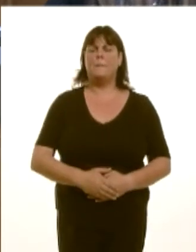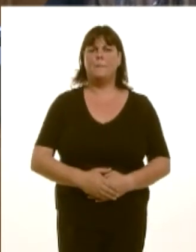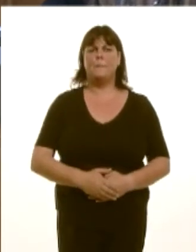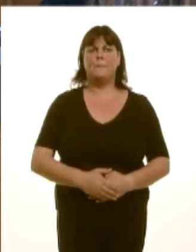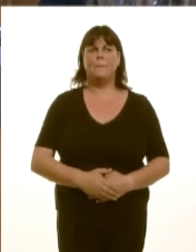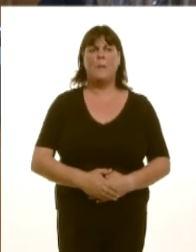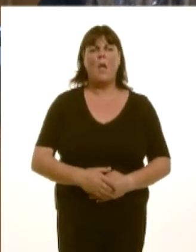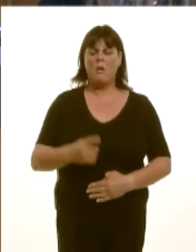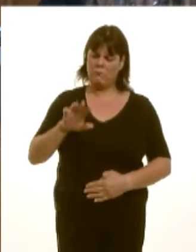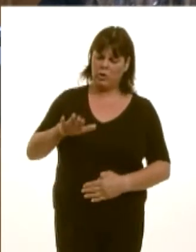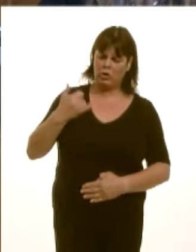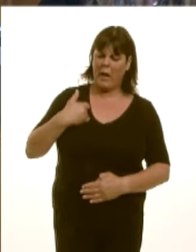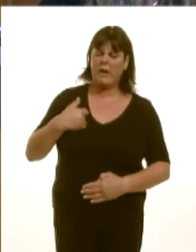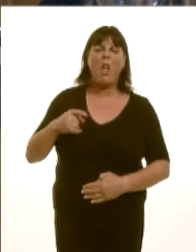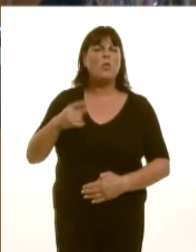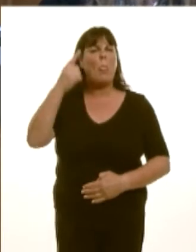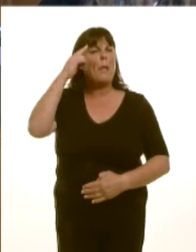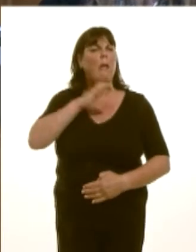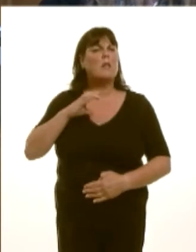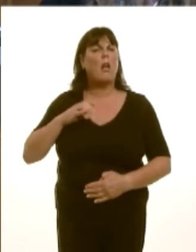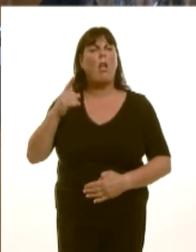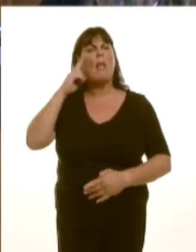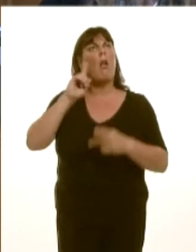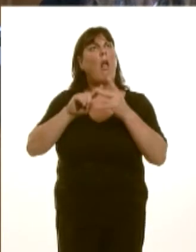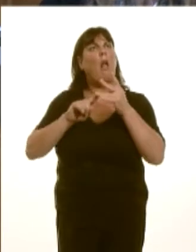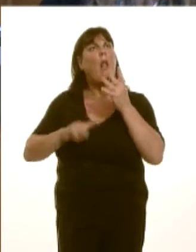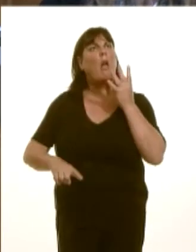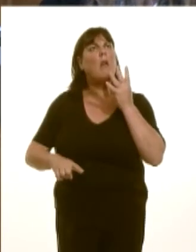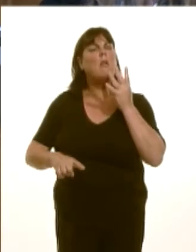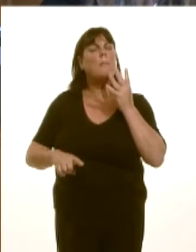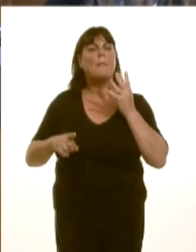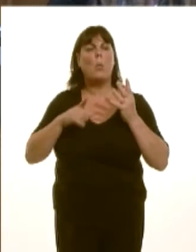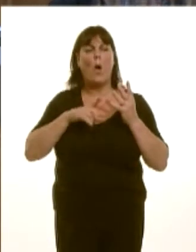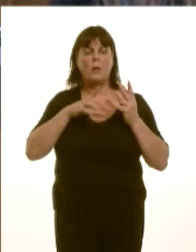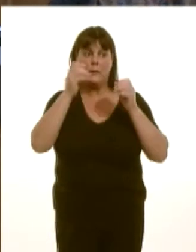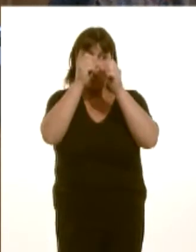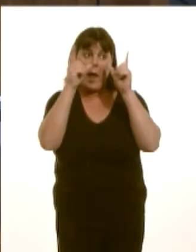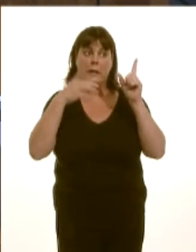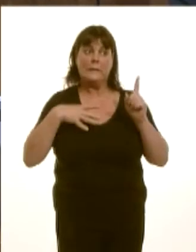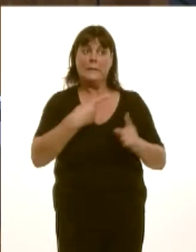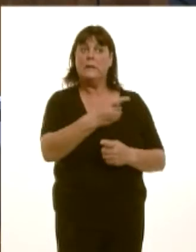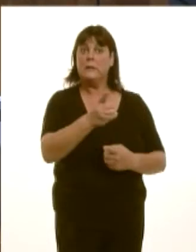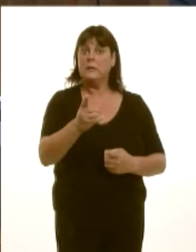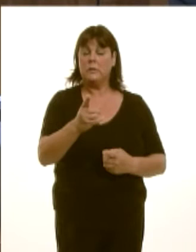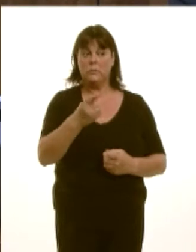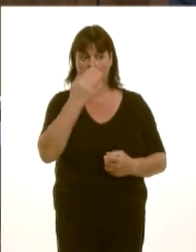for other reasons why a child is ill. That is why it is important to raise awareness, and I thank the Member for doing that today,